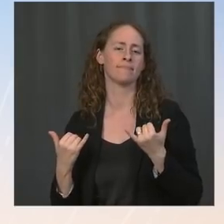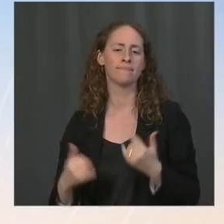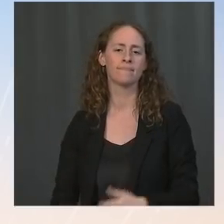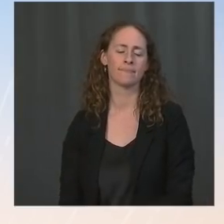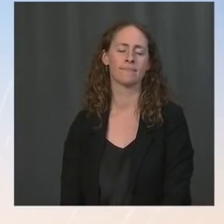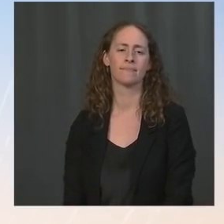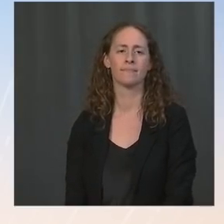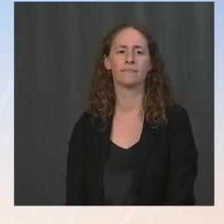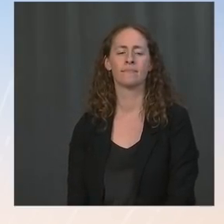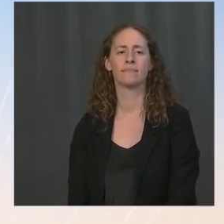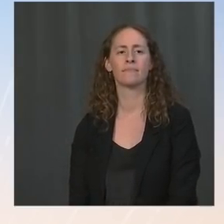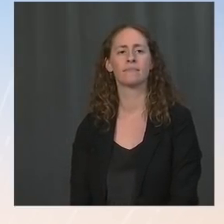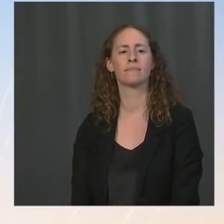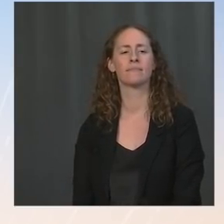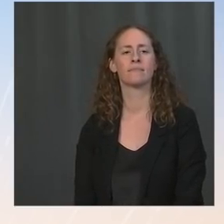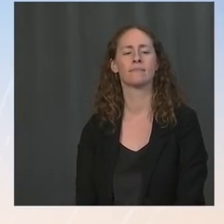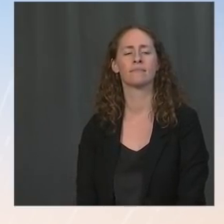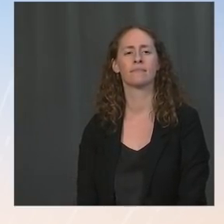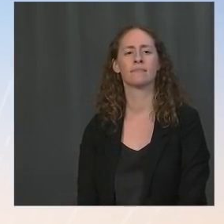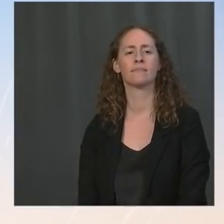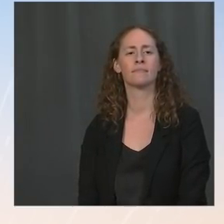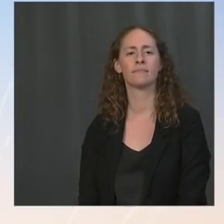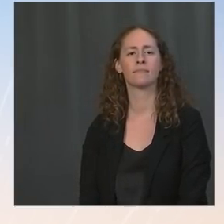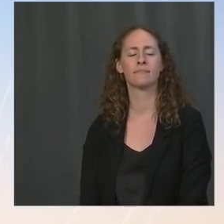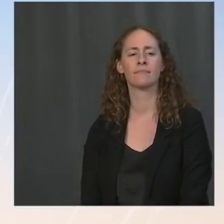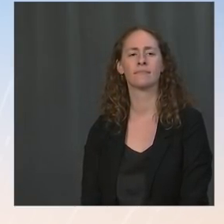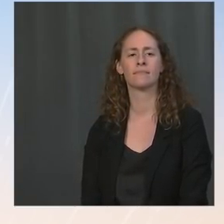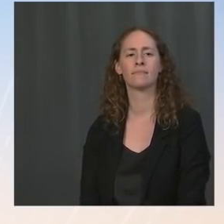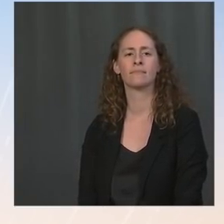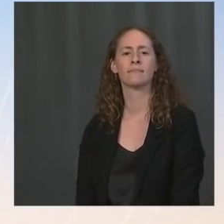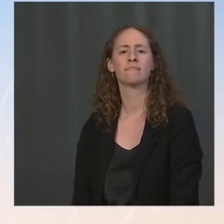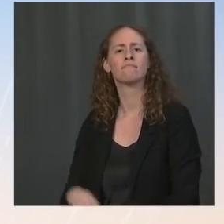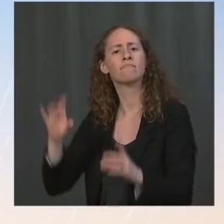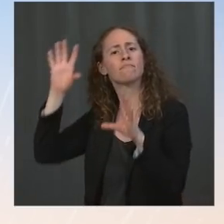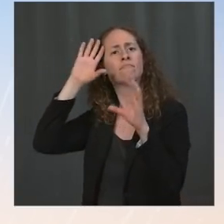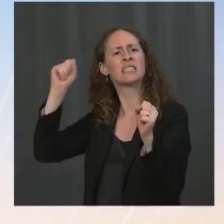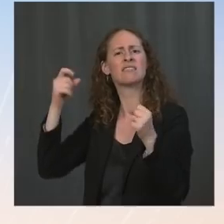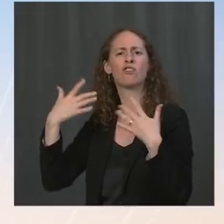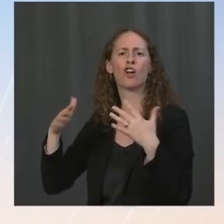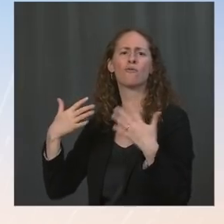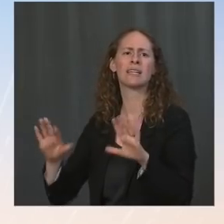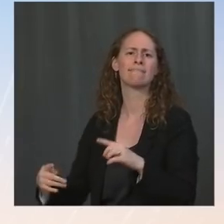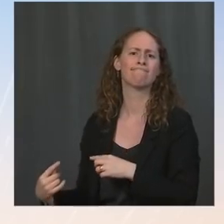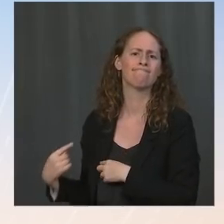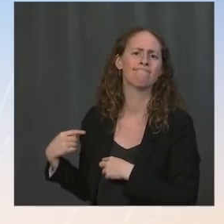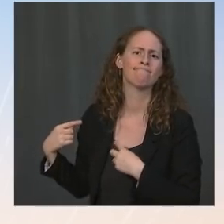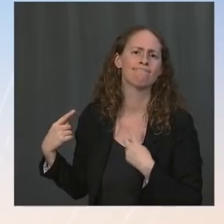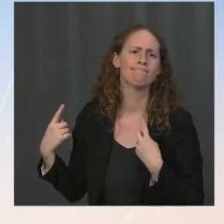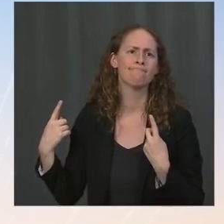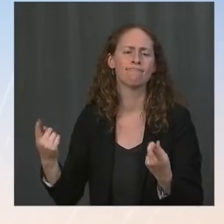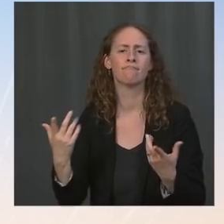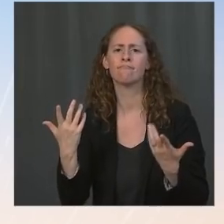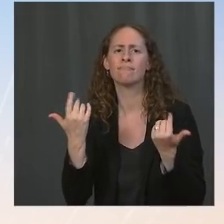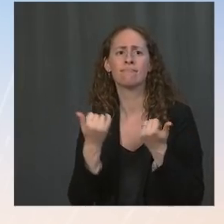over the course of the last few months, and many of our high-level officials have spoken out about the need for people to get vaccinated,